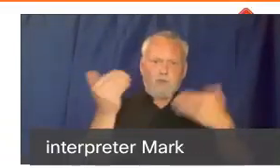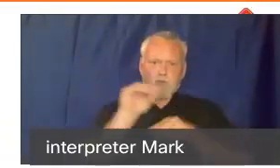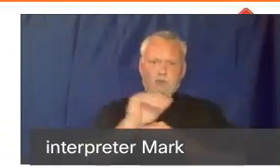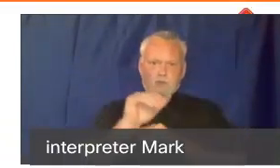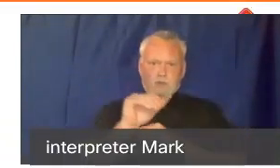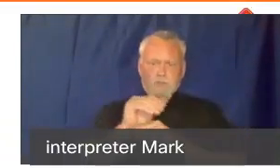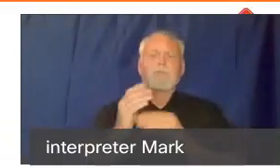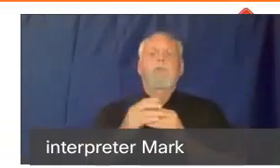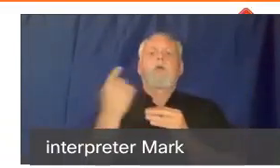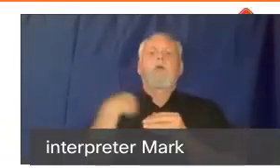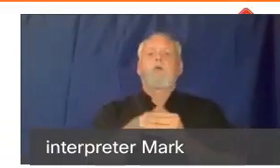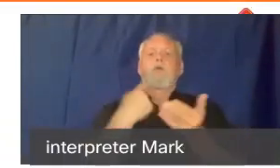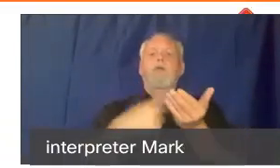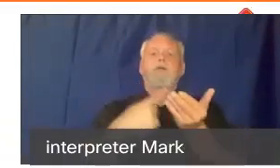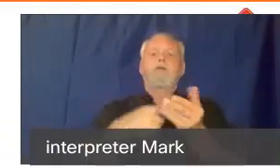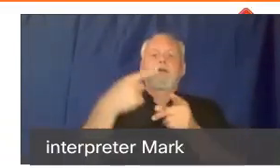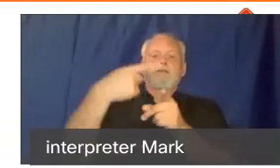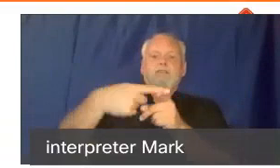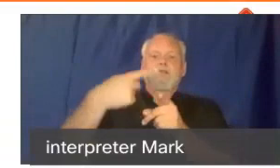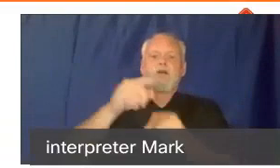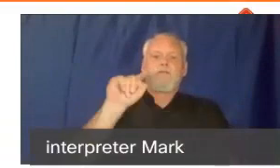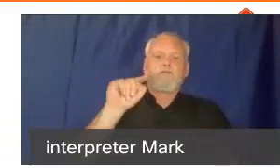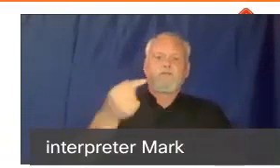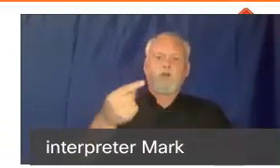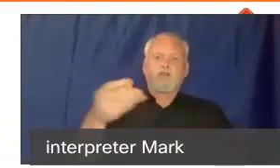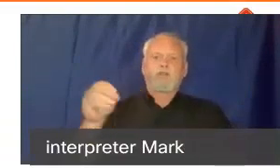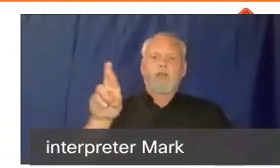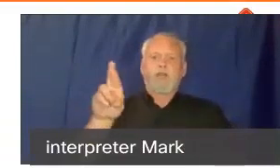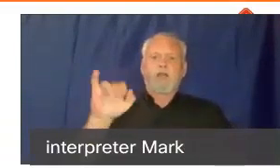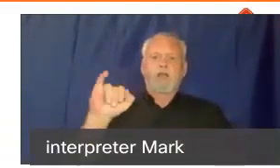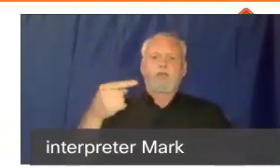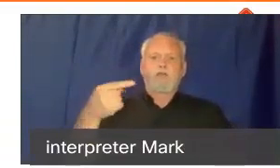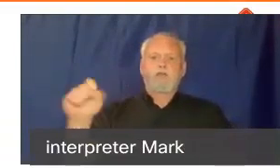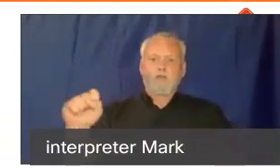We talking about the signal at 1st and rigs. We talked about a new signal, New Hampshire.